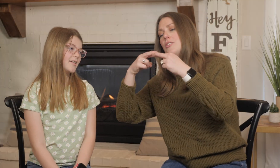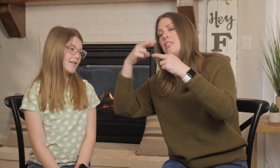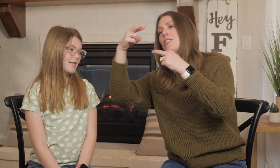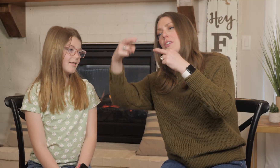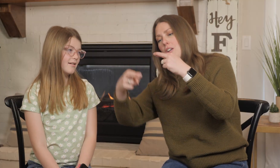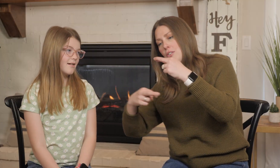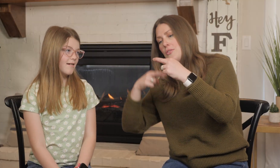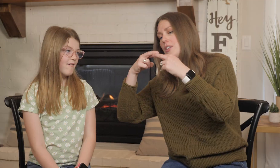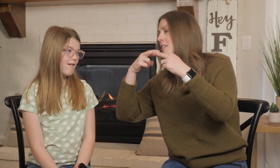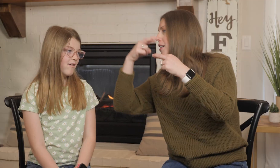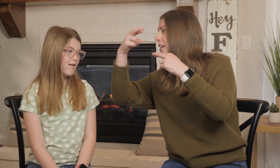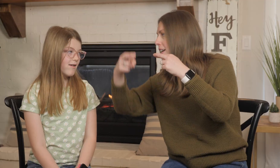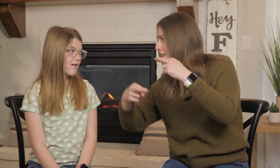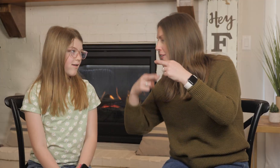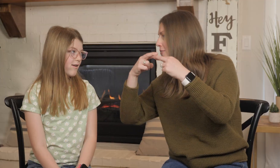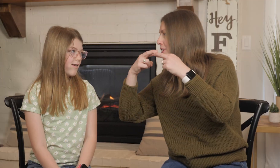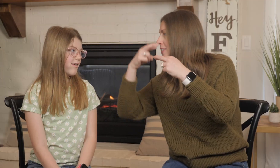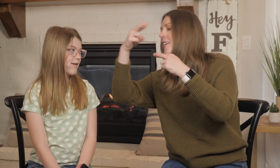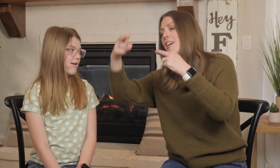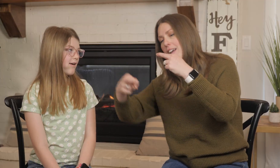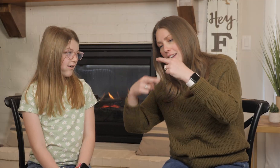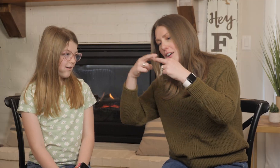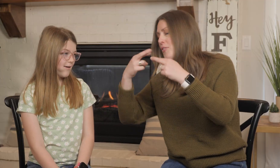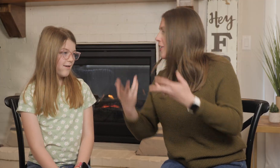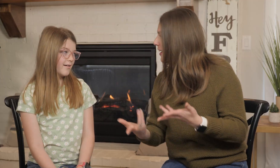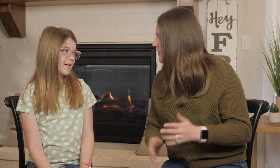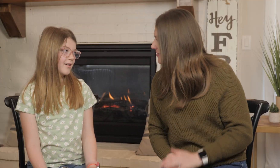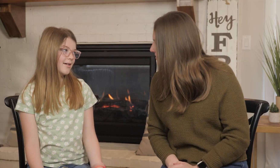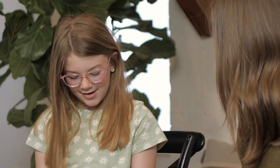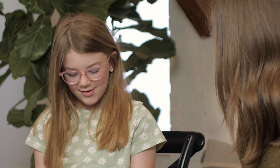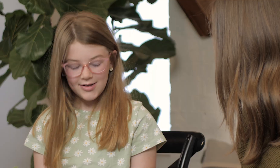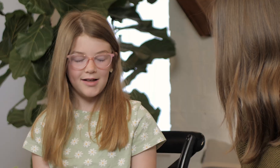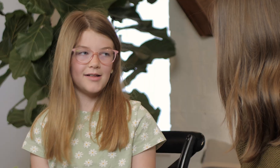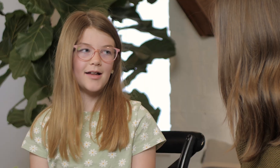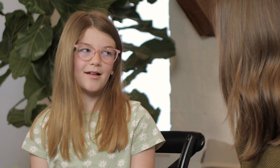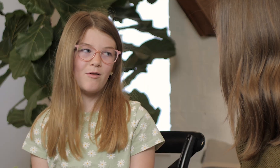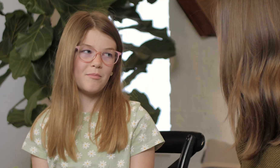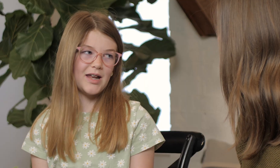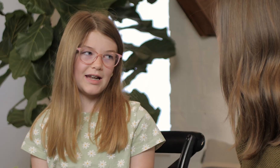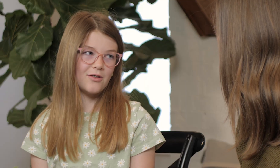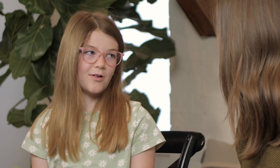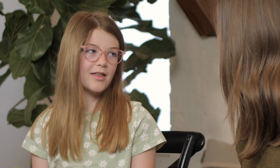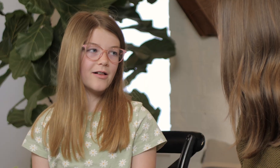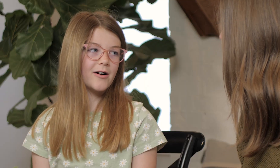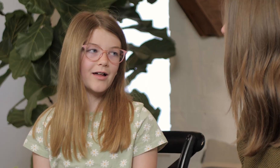that's going over and over and over again. Usually signs have a meaning to what they